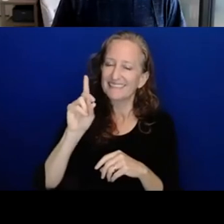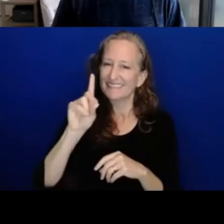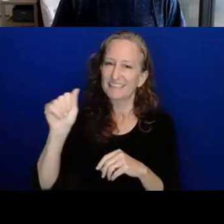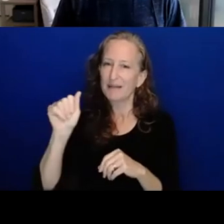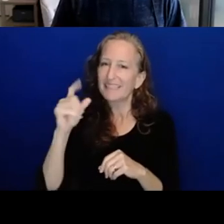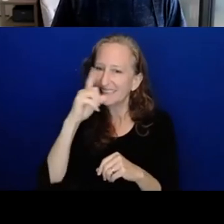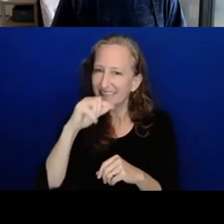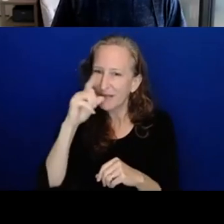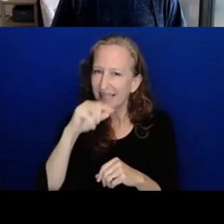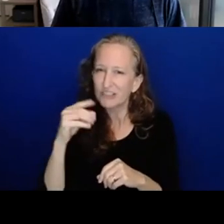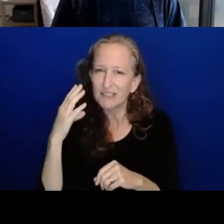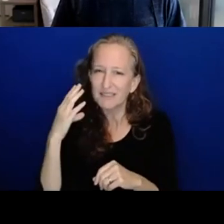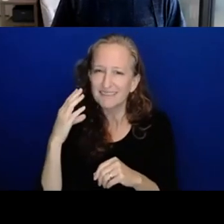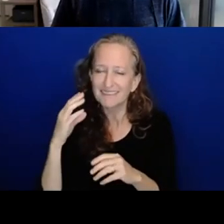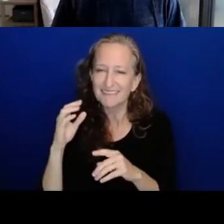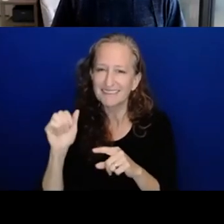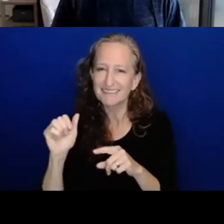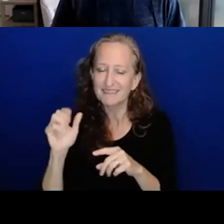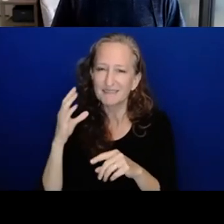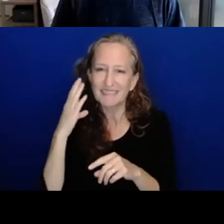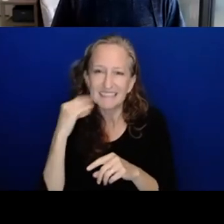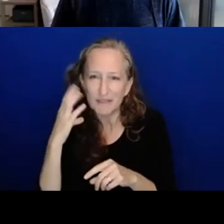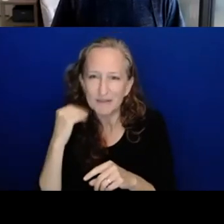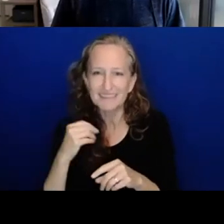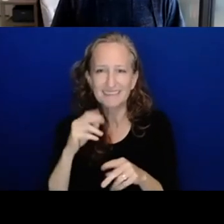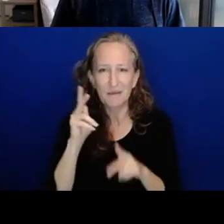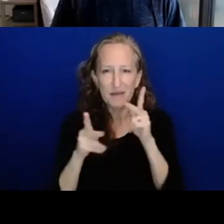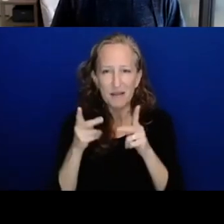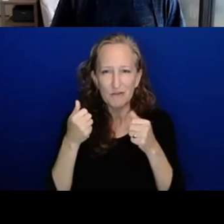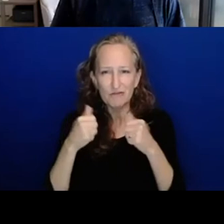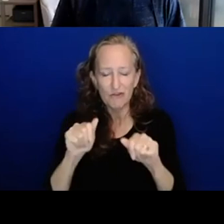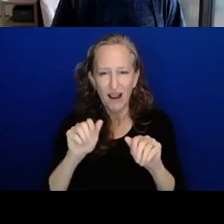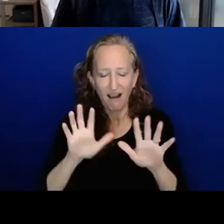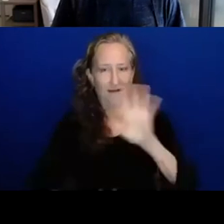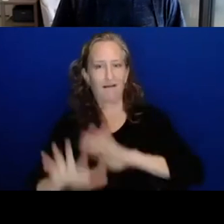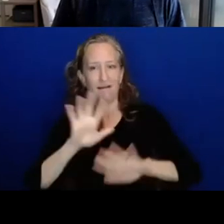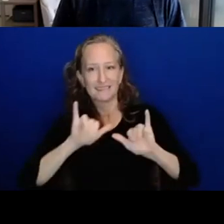They're trying to figure out how to accommodate themselves at home. And I think if any company